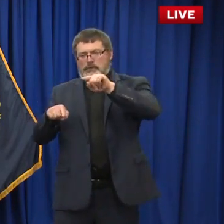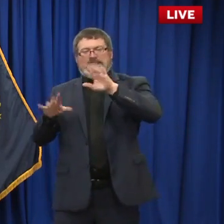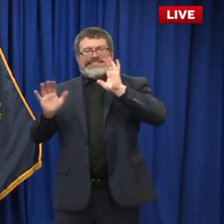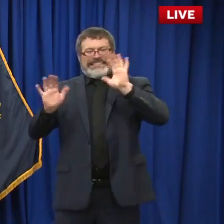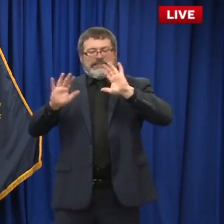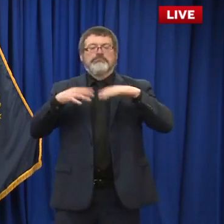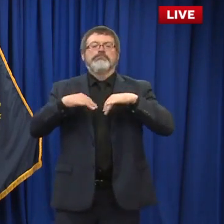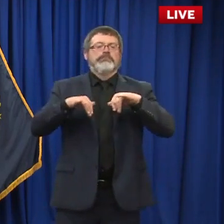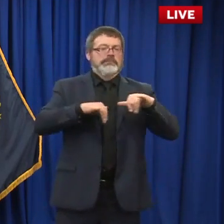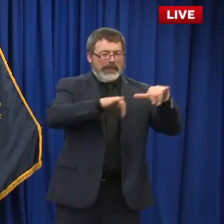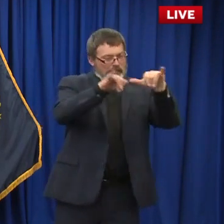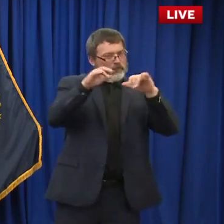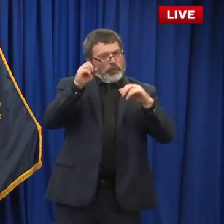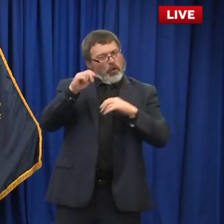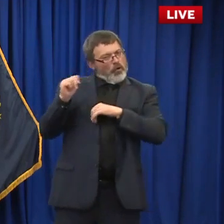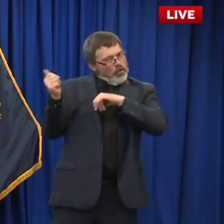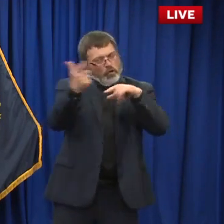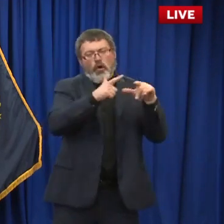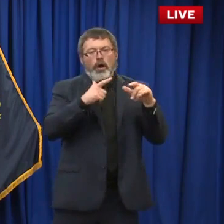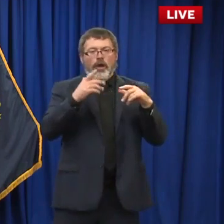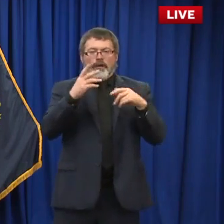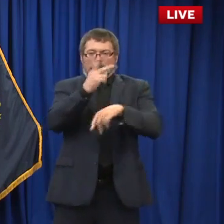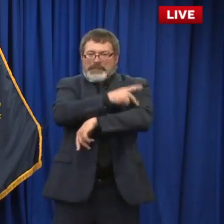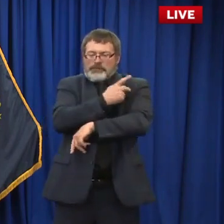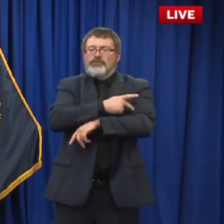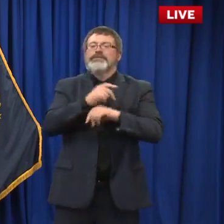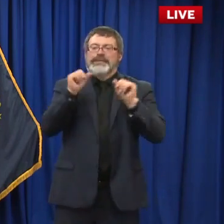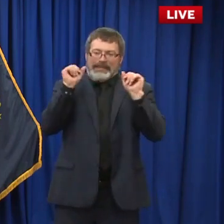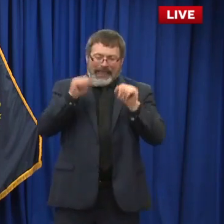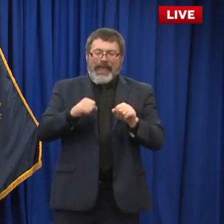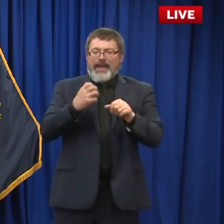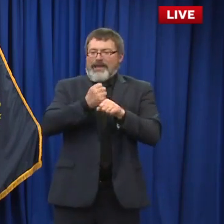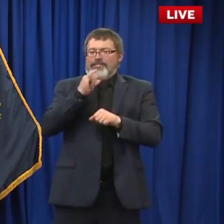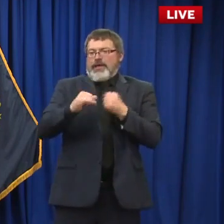CONSISTENT GUIDELINES IF PLACE, SO EVERYBODY IN THE STATE CAN EXPECT A VERY CONSISTENT APPROACH TO THIS.